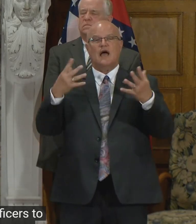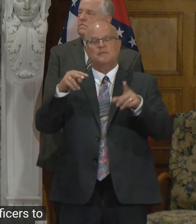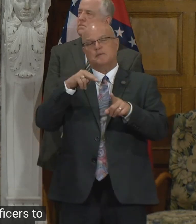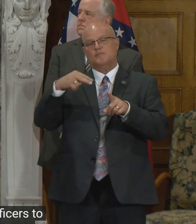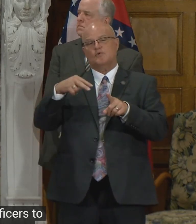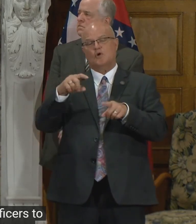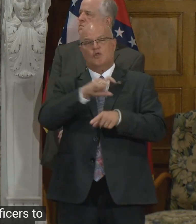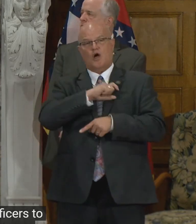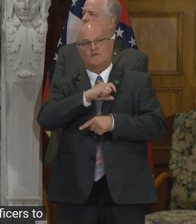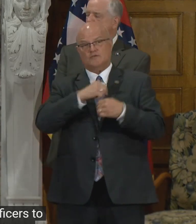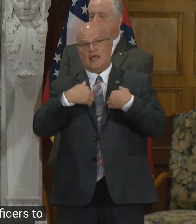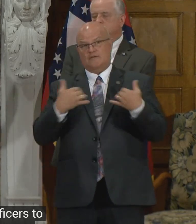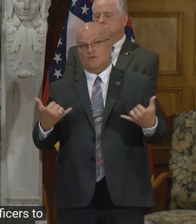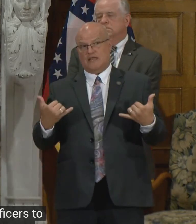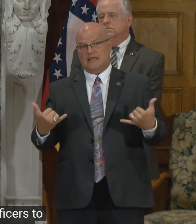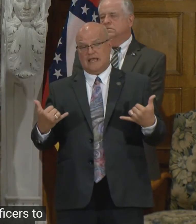do parolees right now? No.